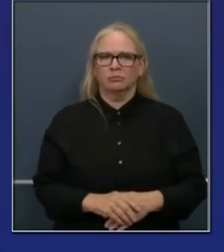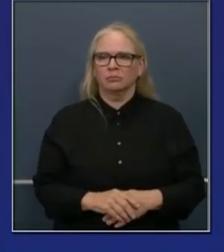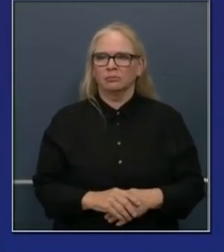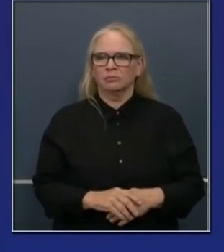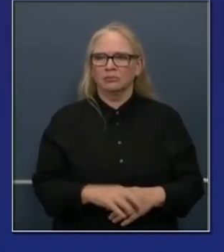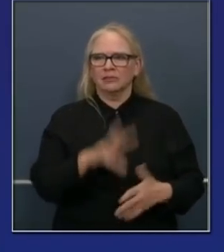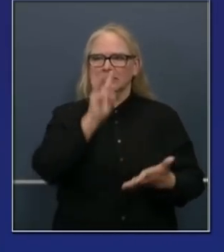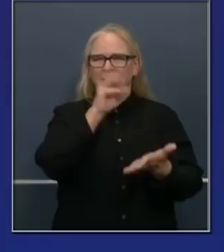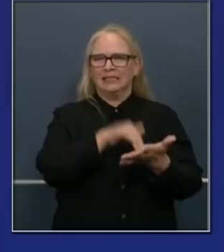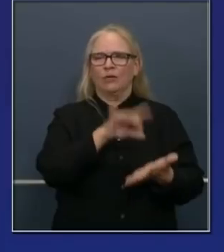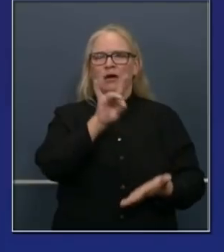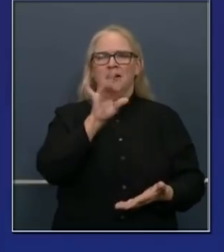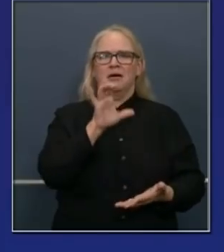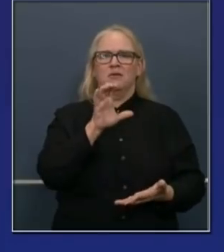INCREASE OVER THE INCREASE